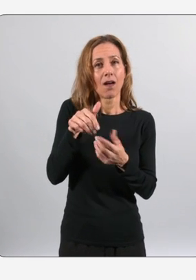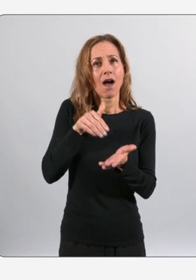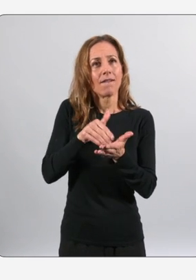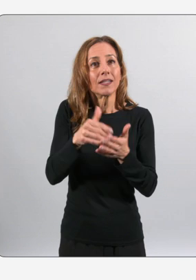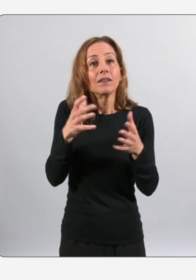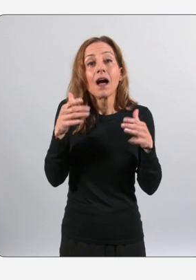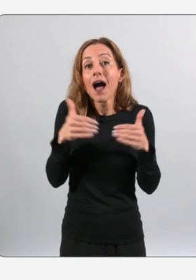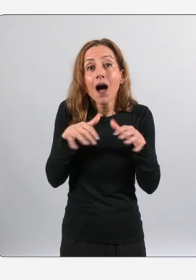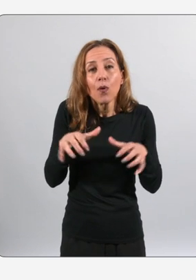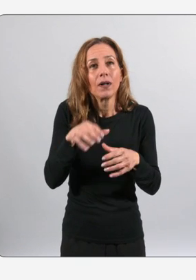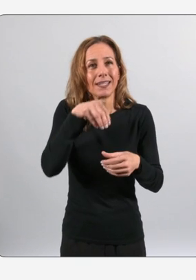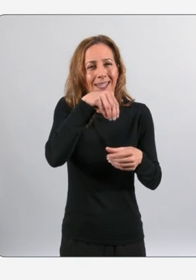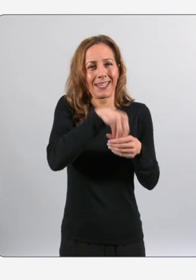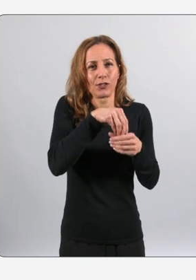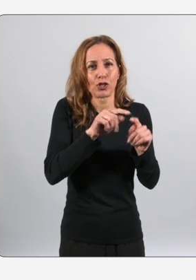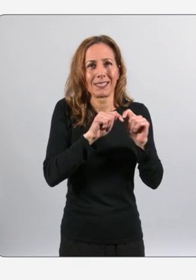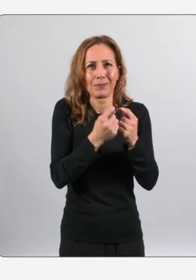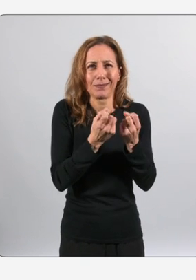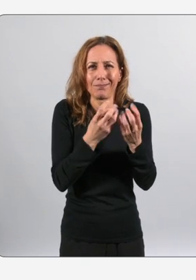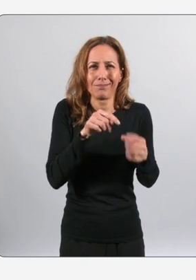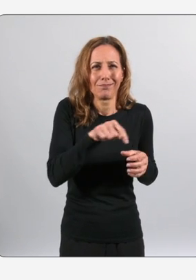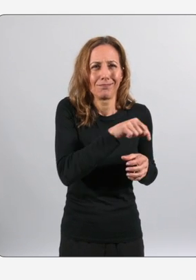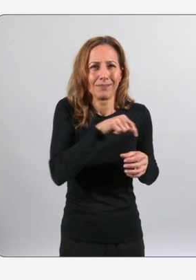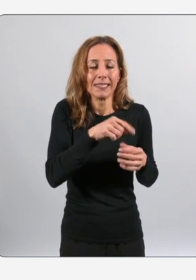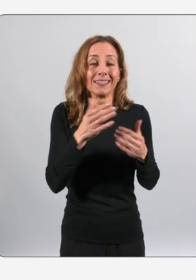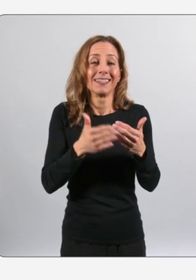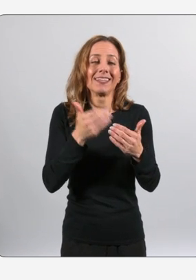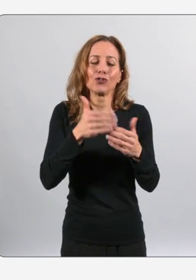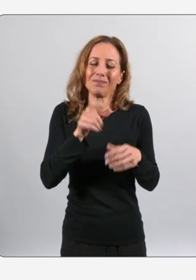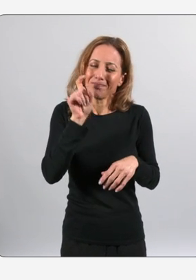teams, and it has to be easier for you to work across your organizations.